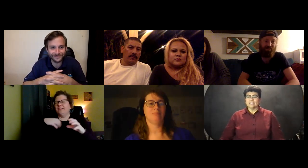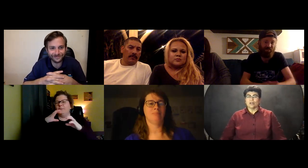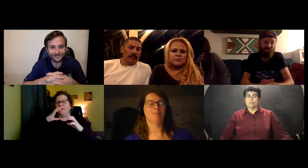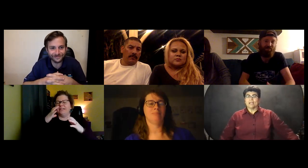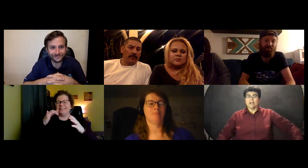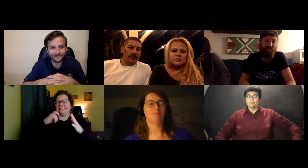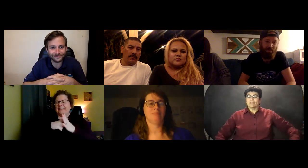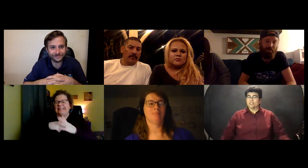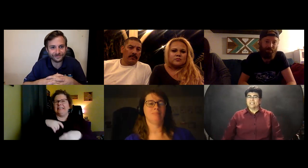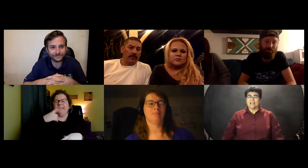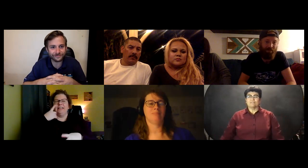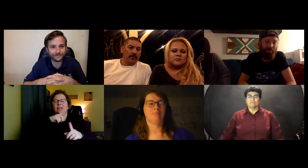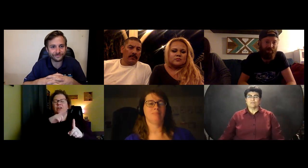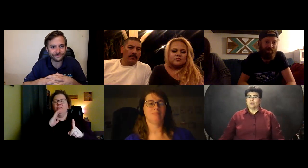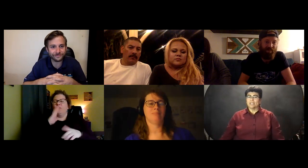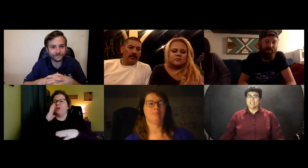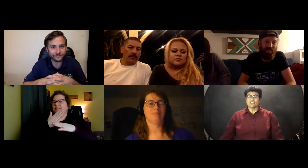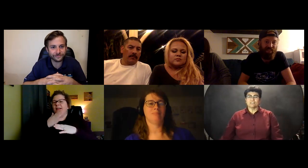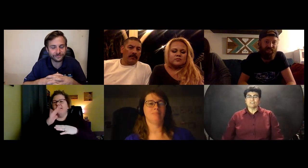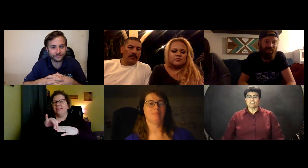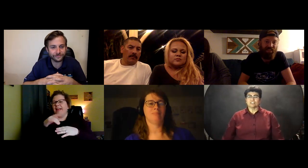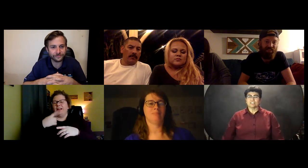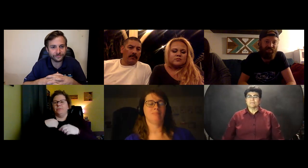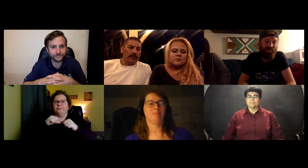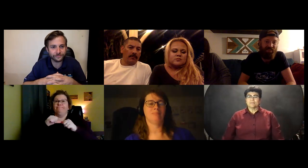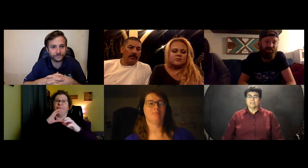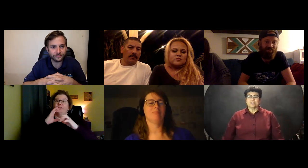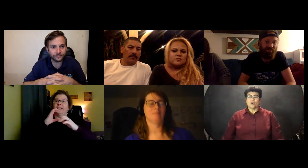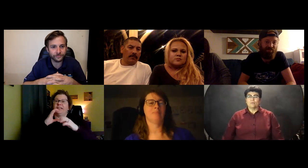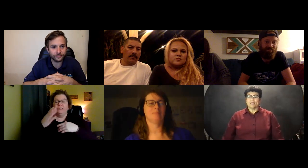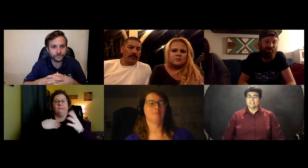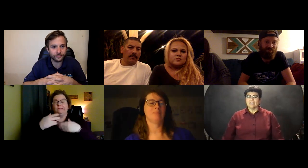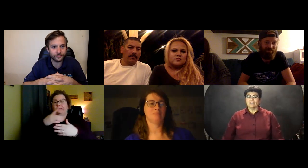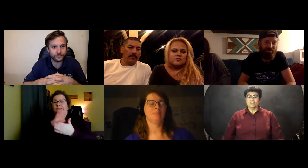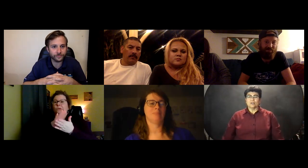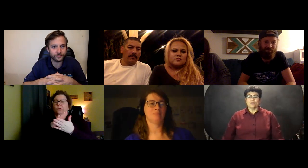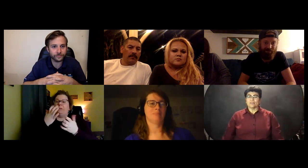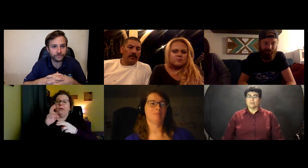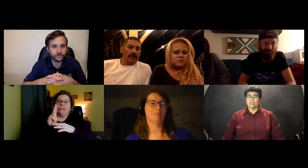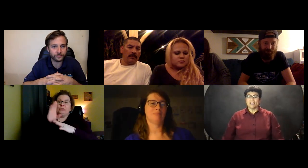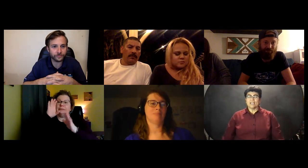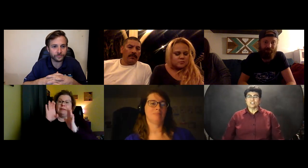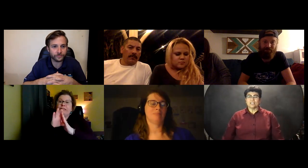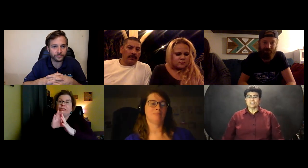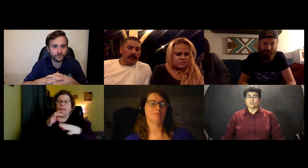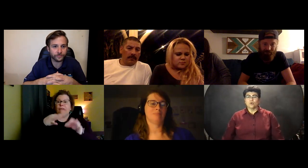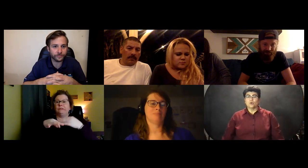they'll pick up but you need that communication first you know my son